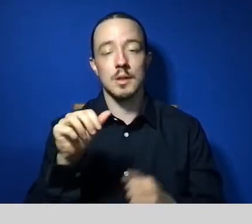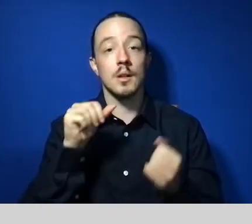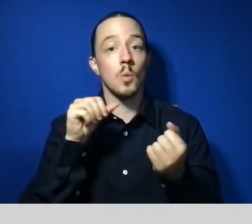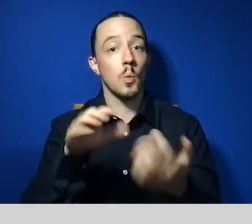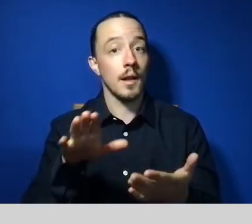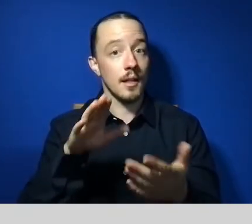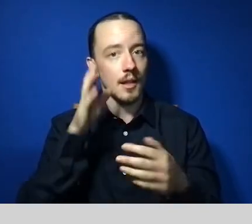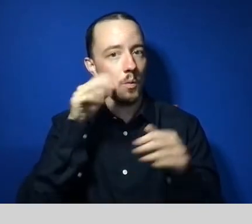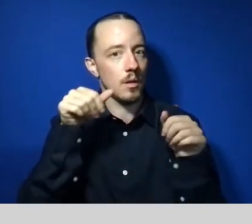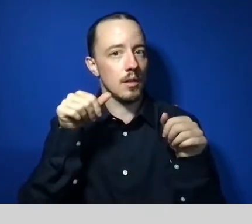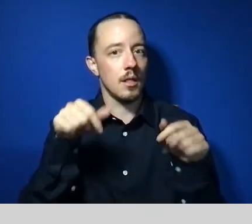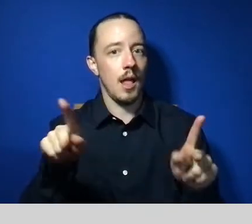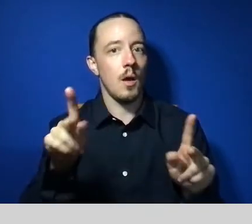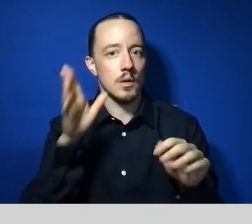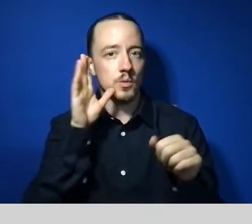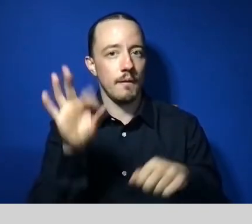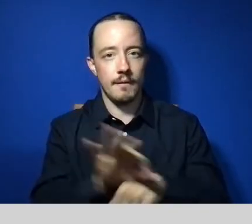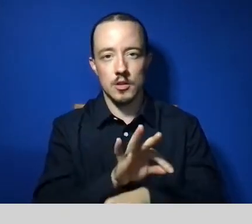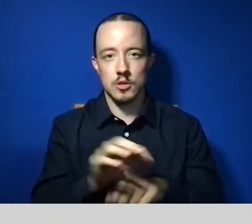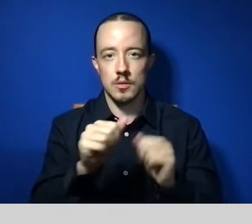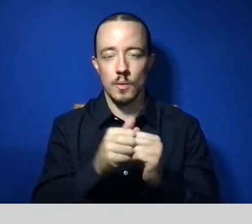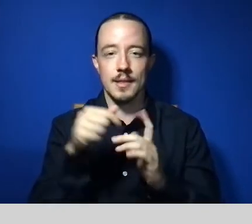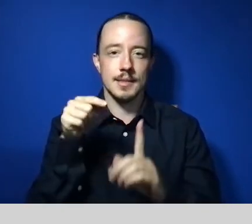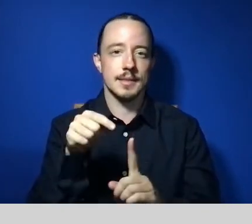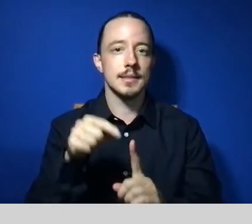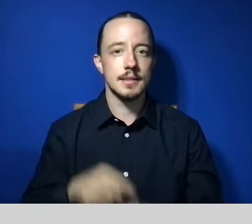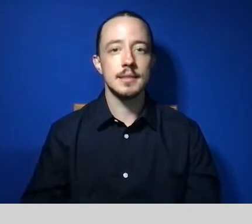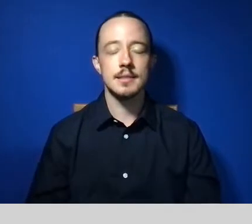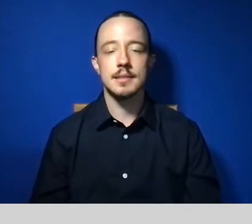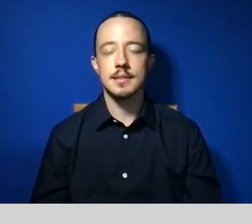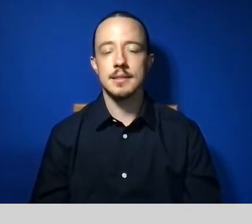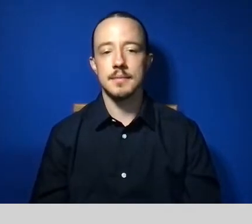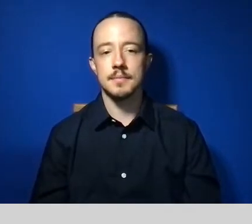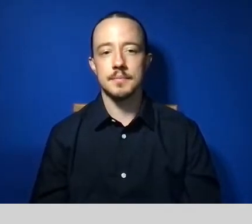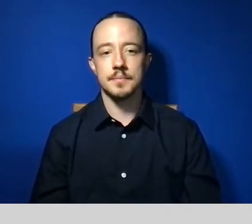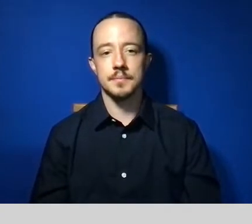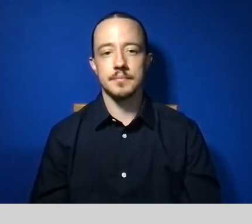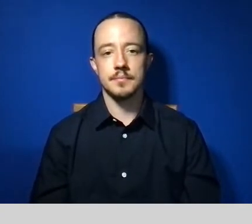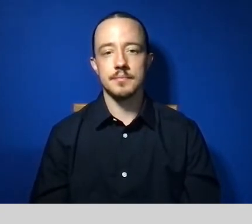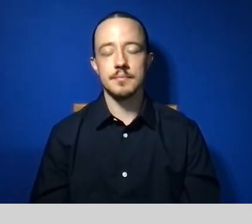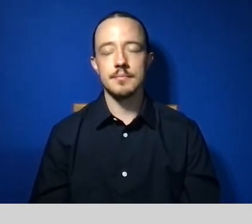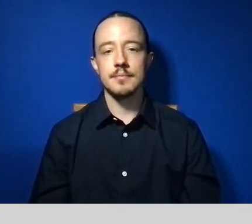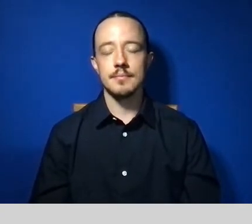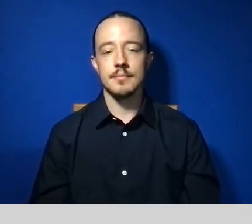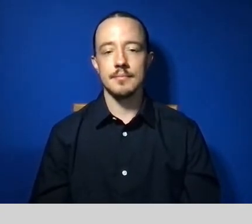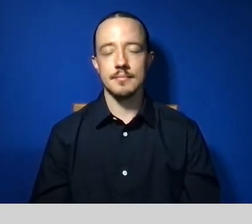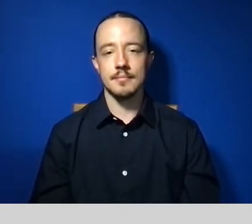in a way that will work with this example. And I'm going to show you